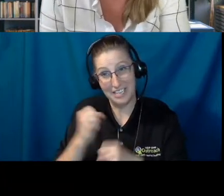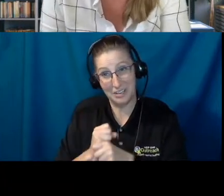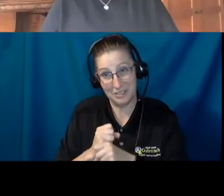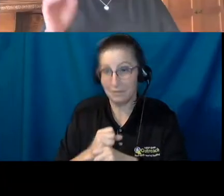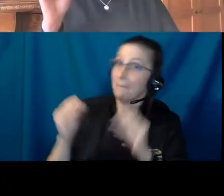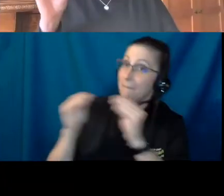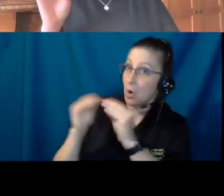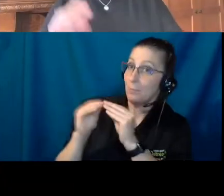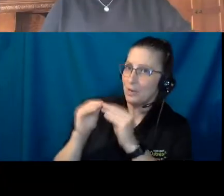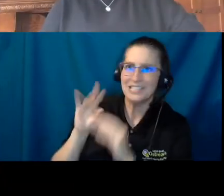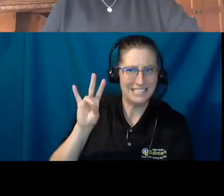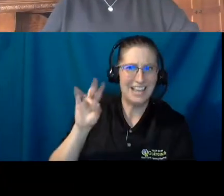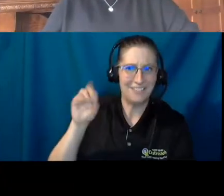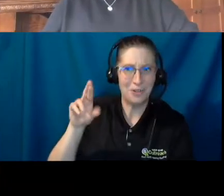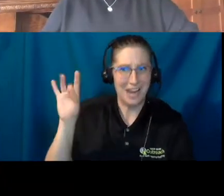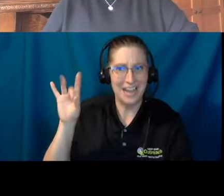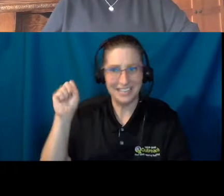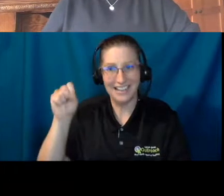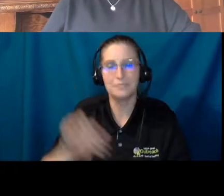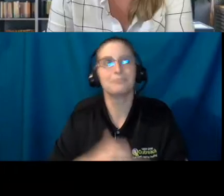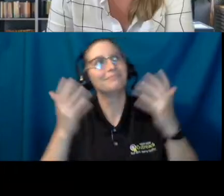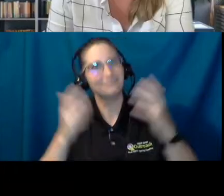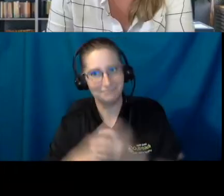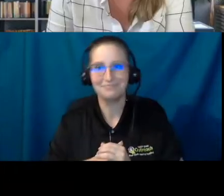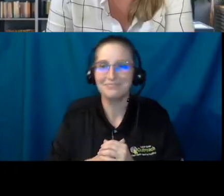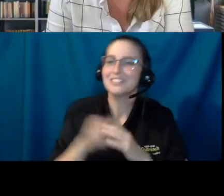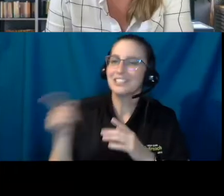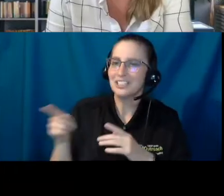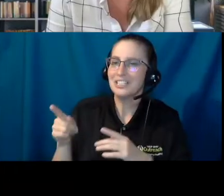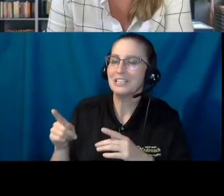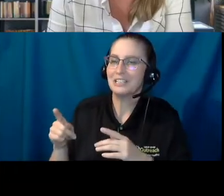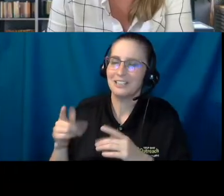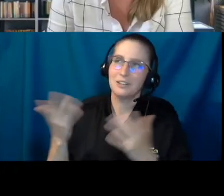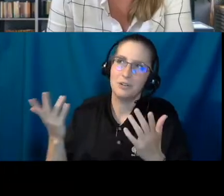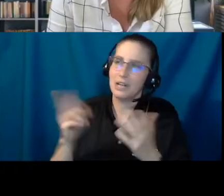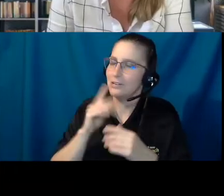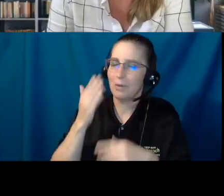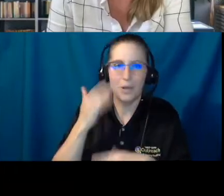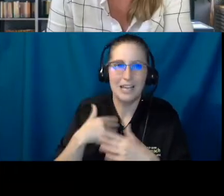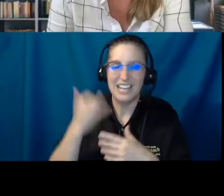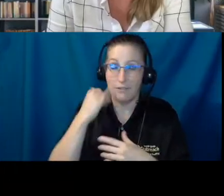Julie Maier: Yeah, seven, yeah, probably more. Kayla Coburn: But she became a person. I mean, I called when I was having problems still,